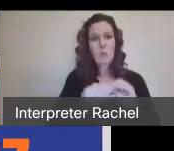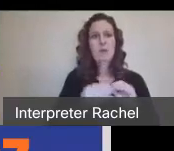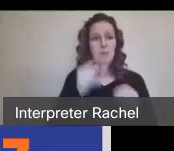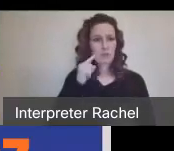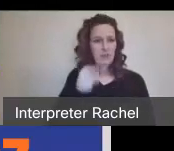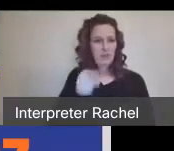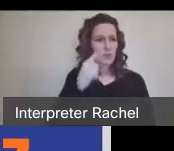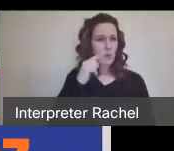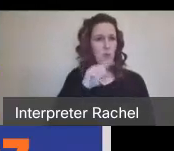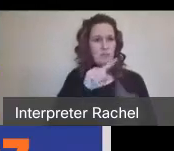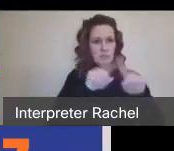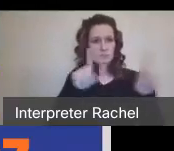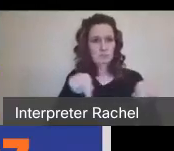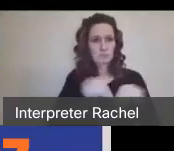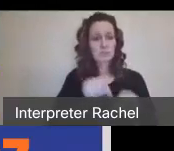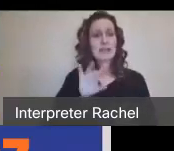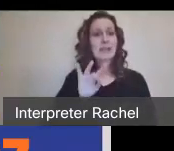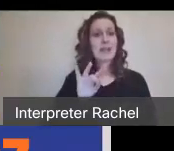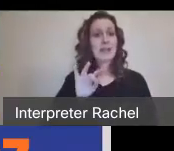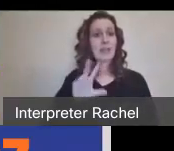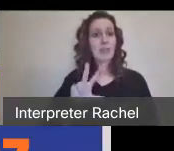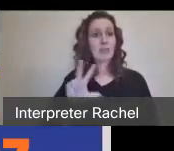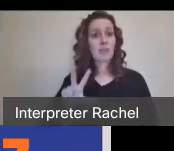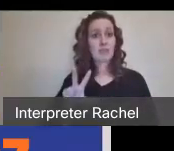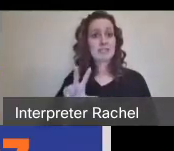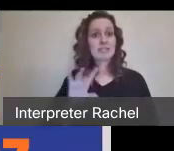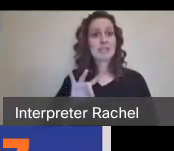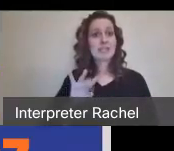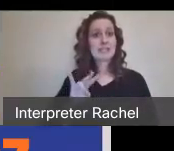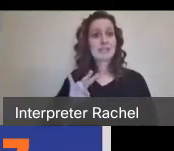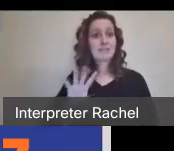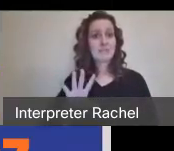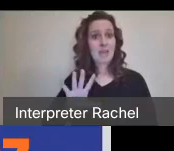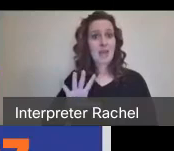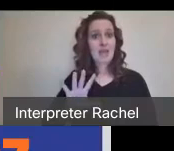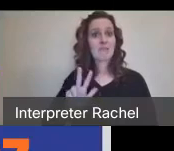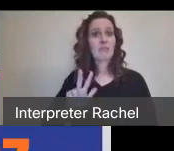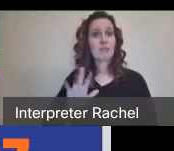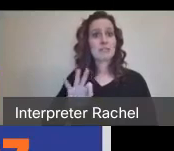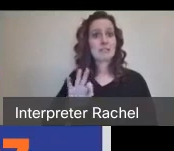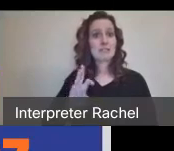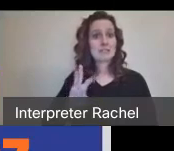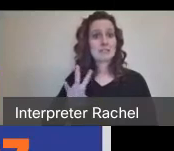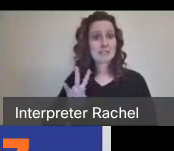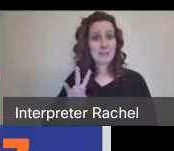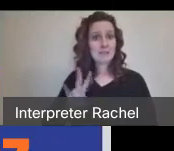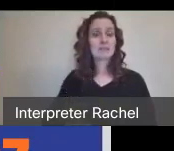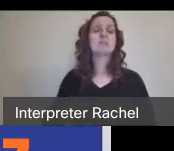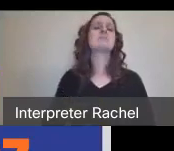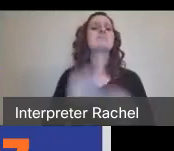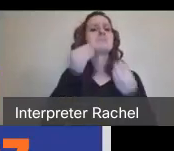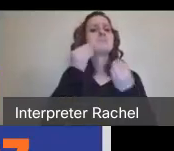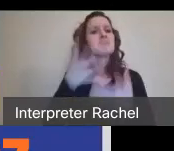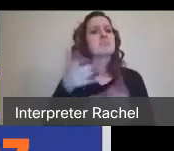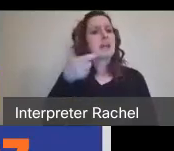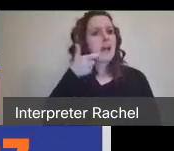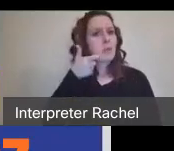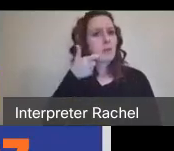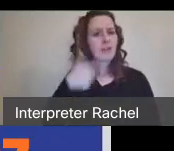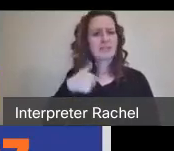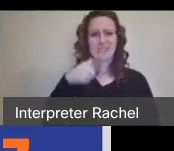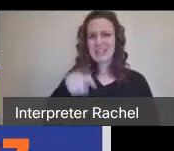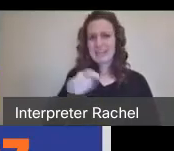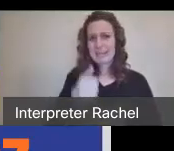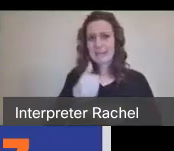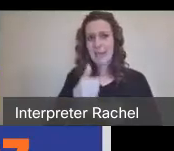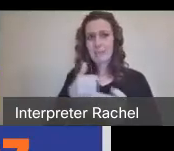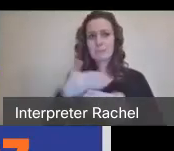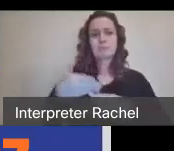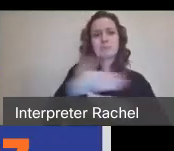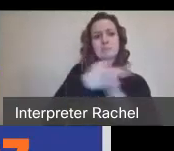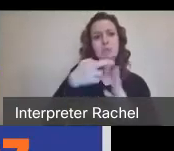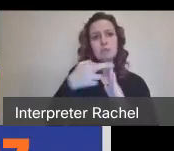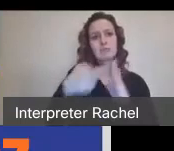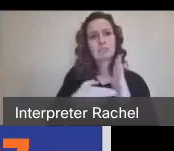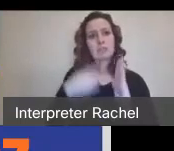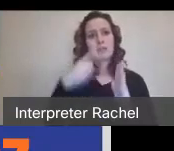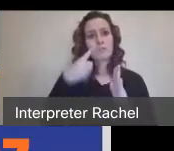(833) 875-3967, and let the agent know you need support to pre-register for a vaccine